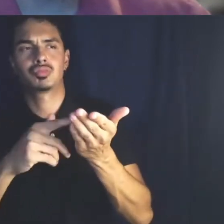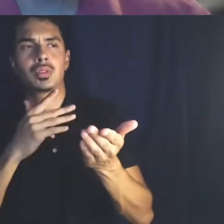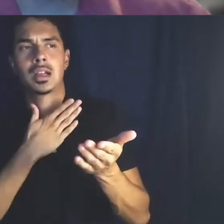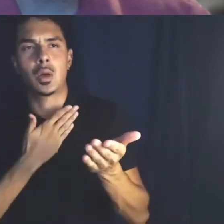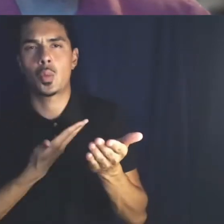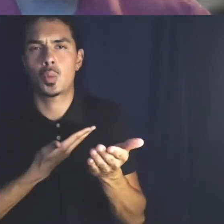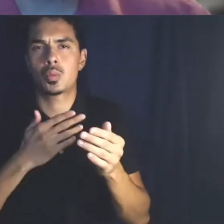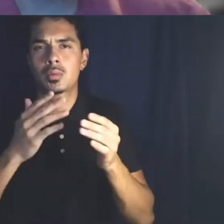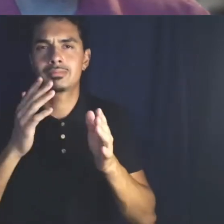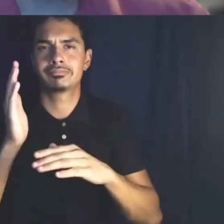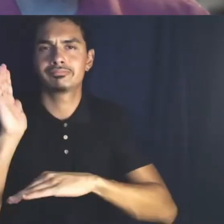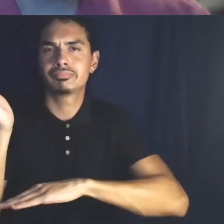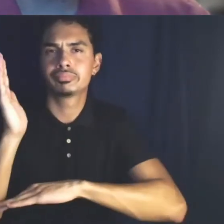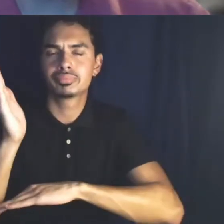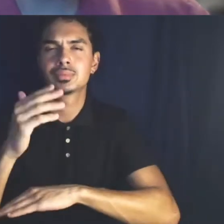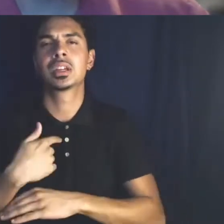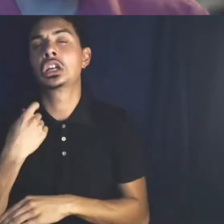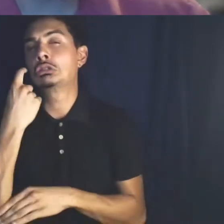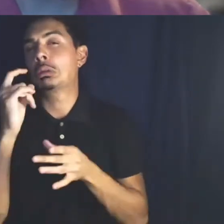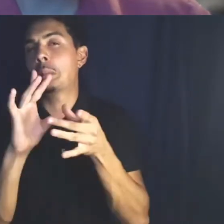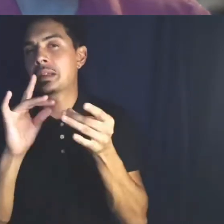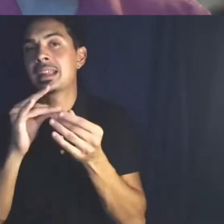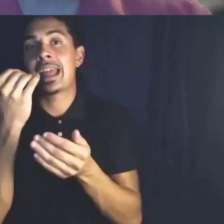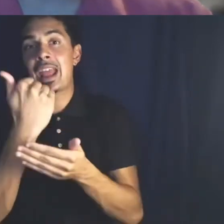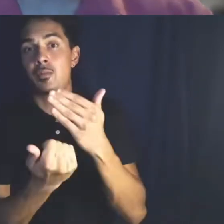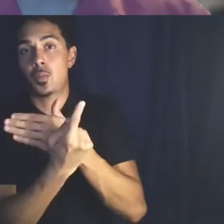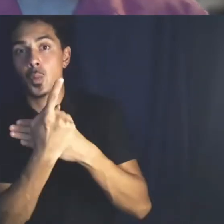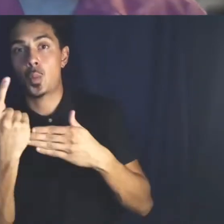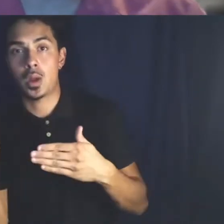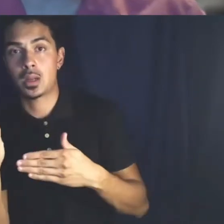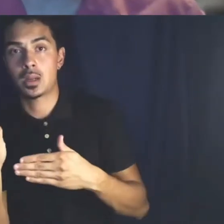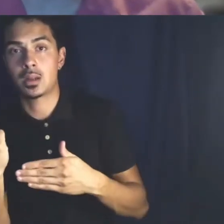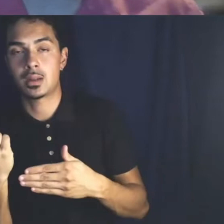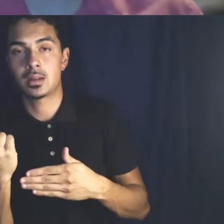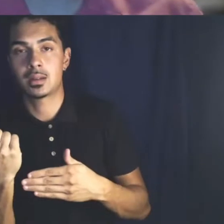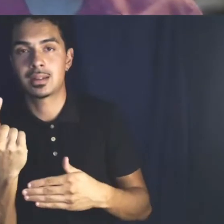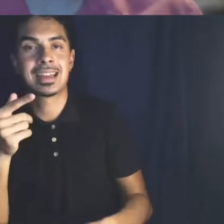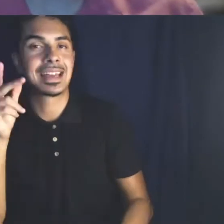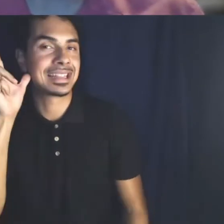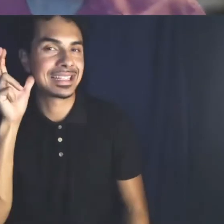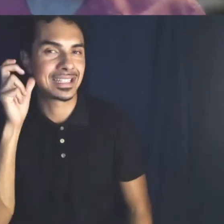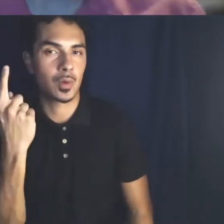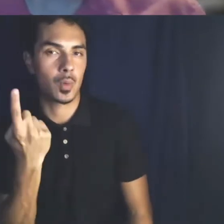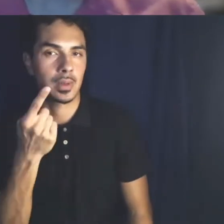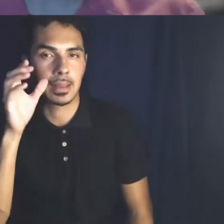Like I mentioned just a second ago, everybody is in listen-only mode, and no video mode